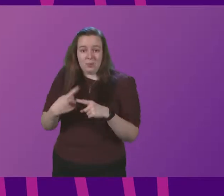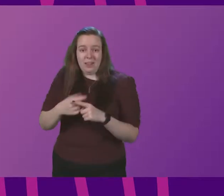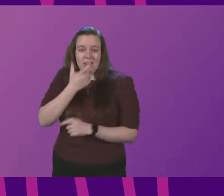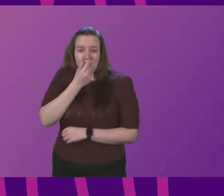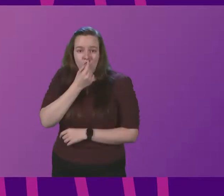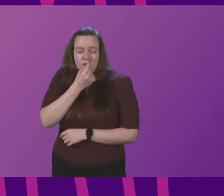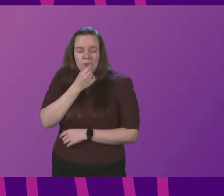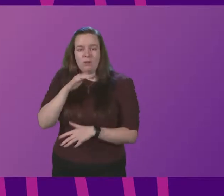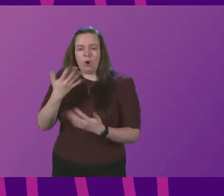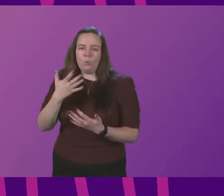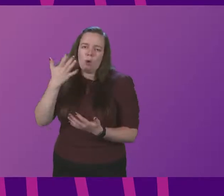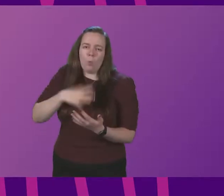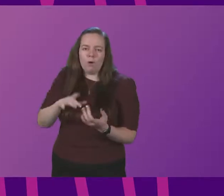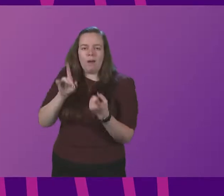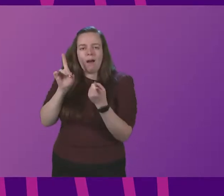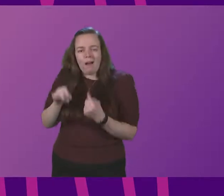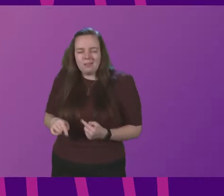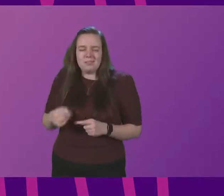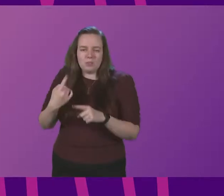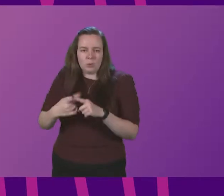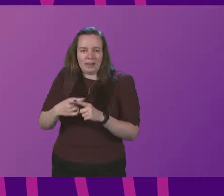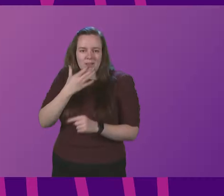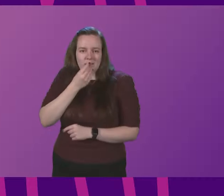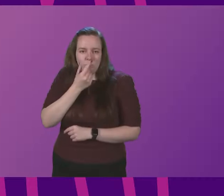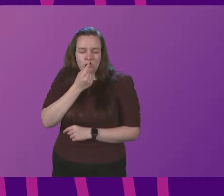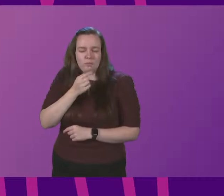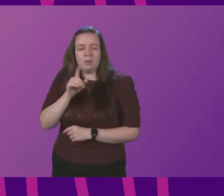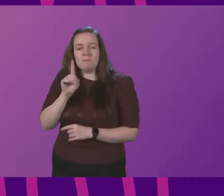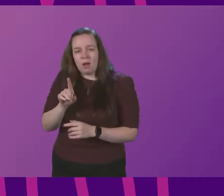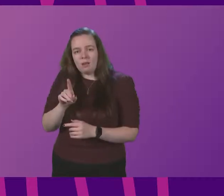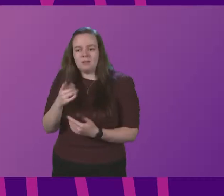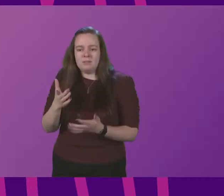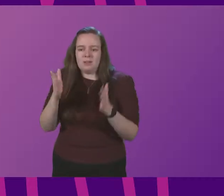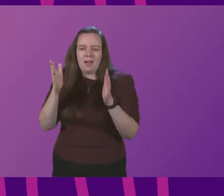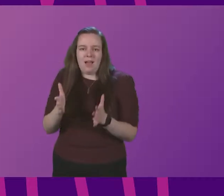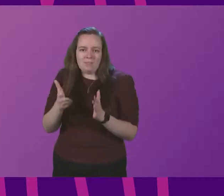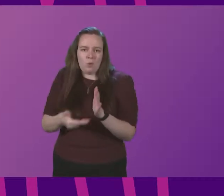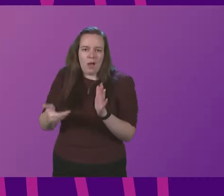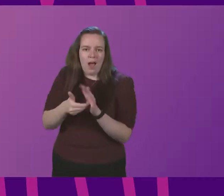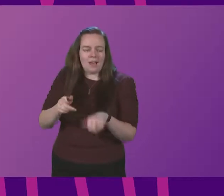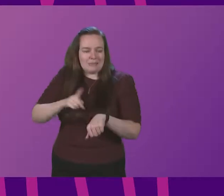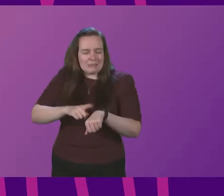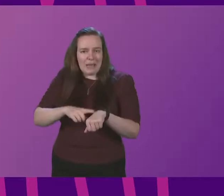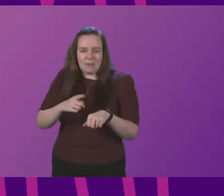or findings, as quickly as possible, but there has to be adequate time to undertake the tasks.